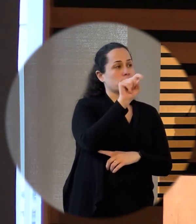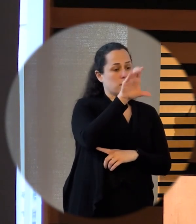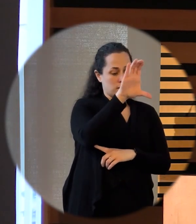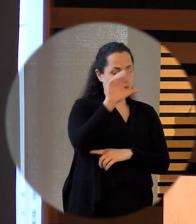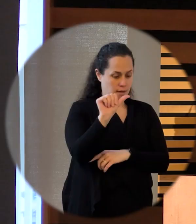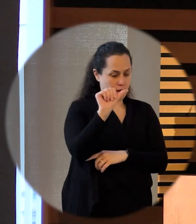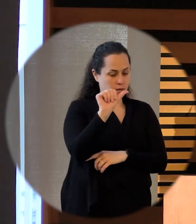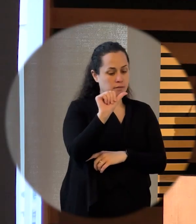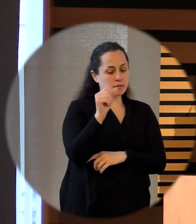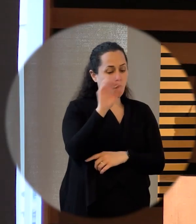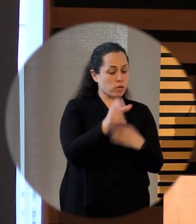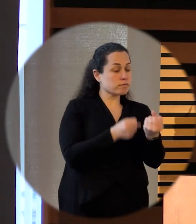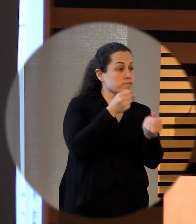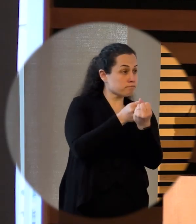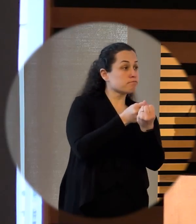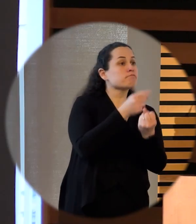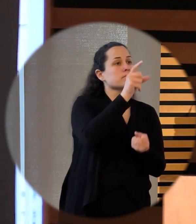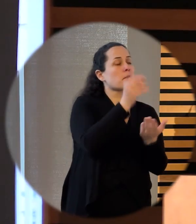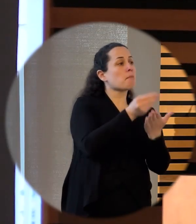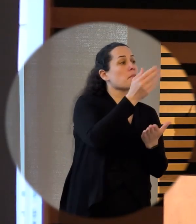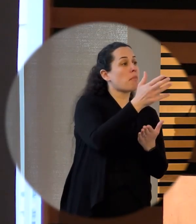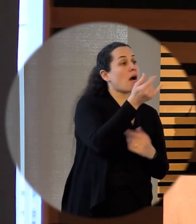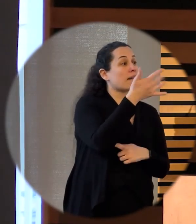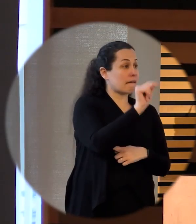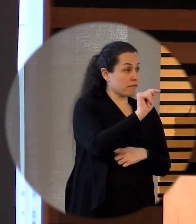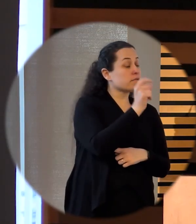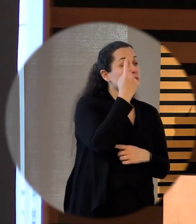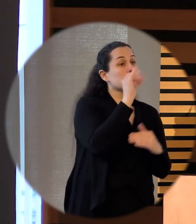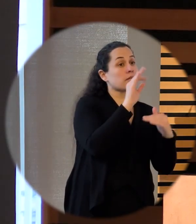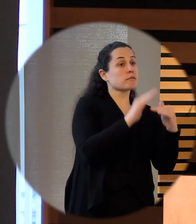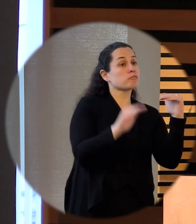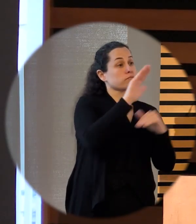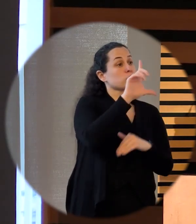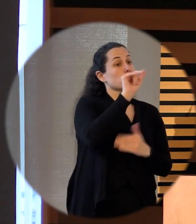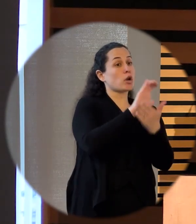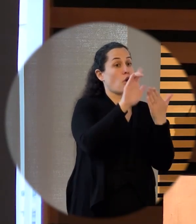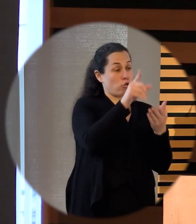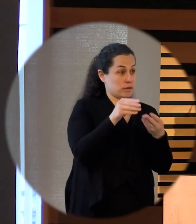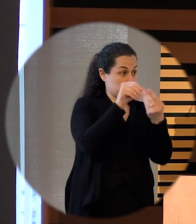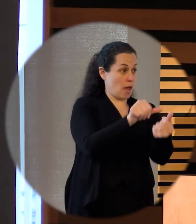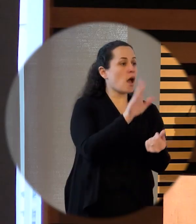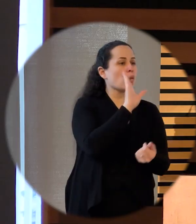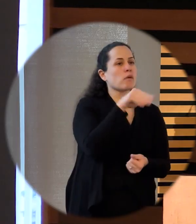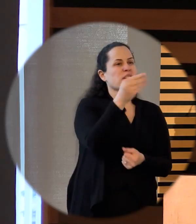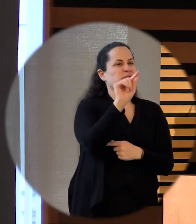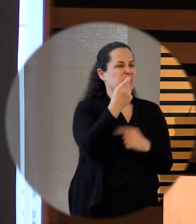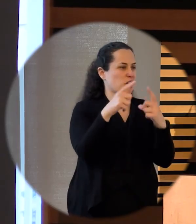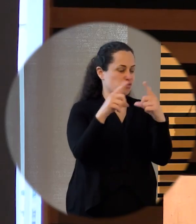the lobby. All gifts $20 or more will receive a charitable tax receipt. Thanks again for joining